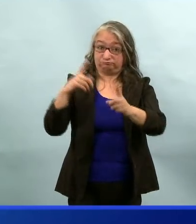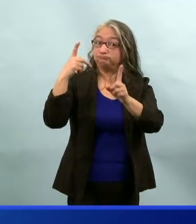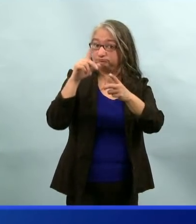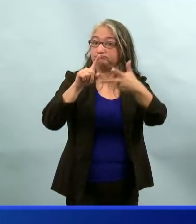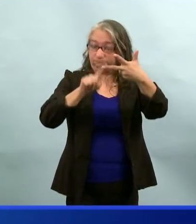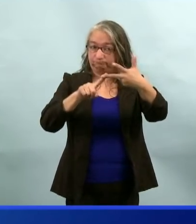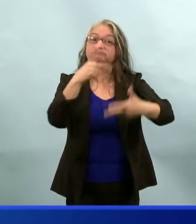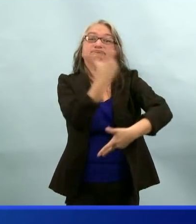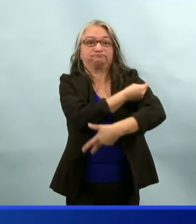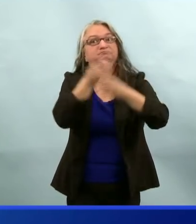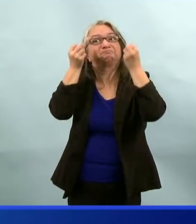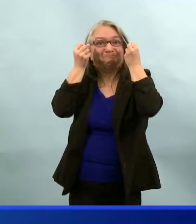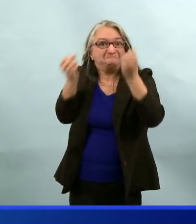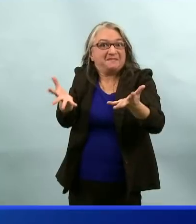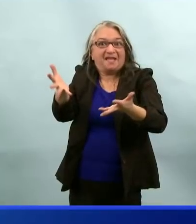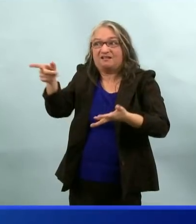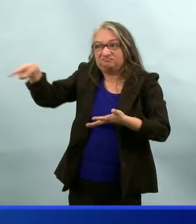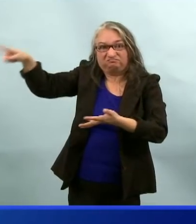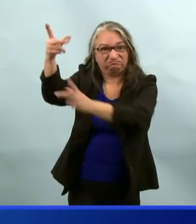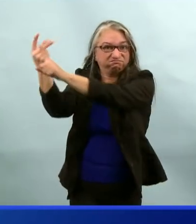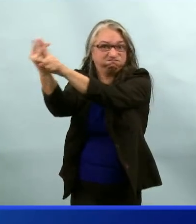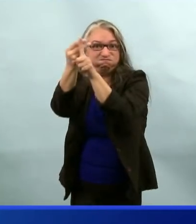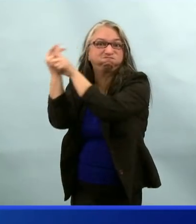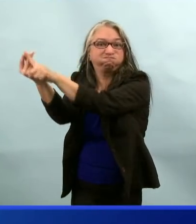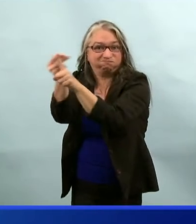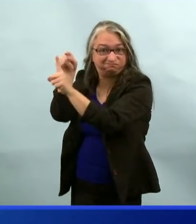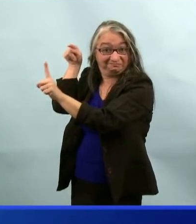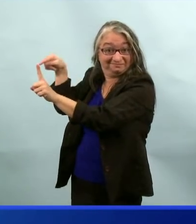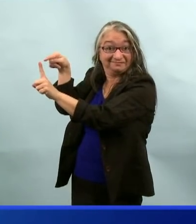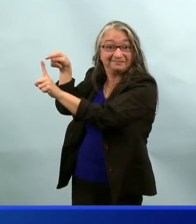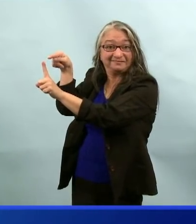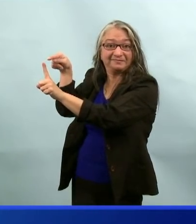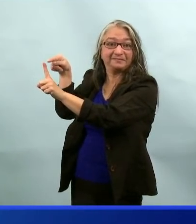before the mass third dose booster campaign in israel the country had